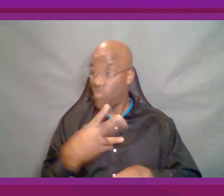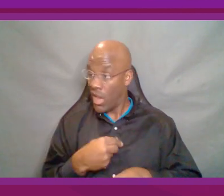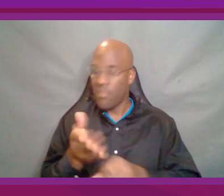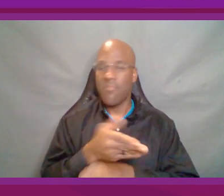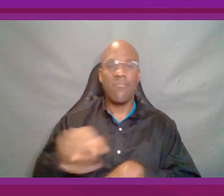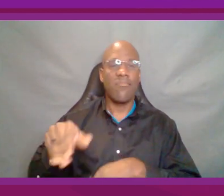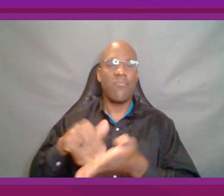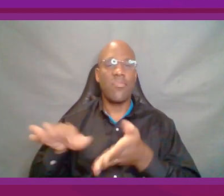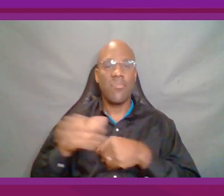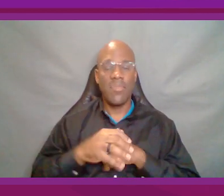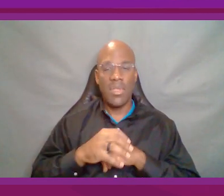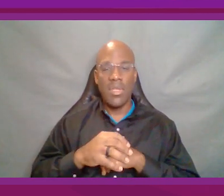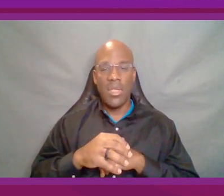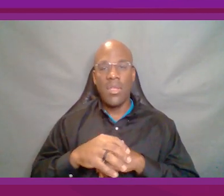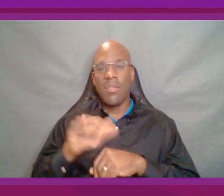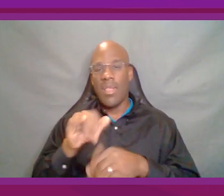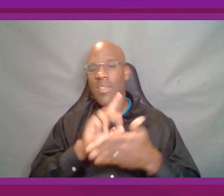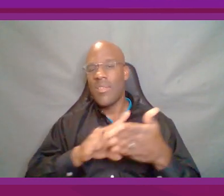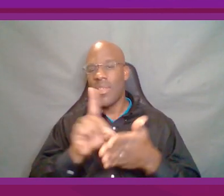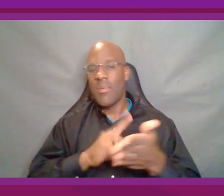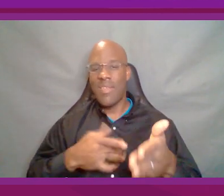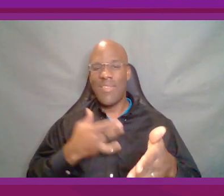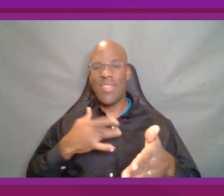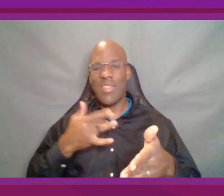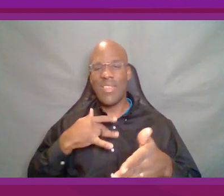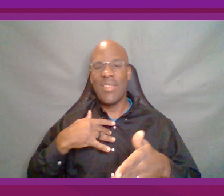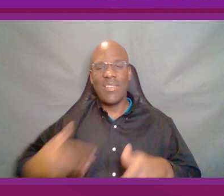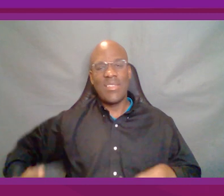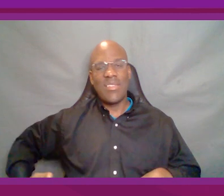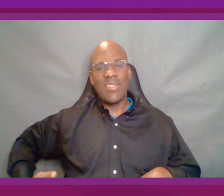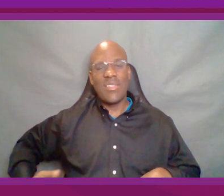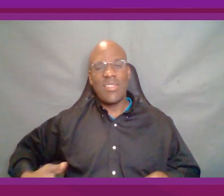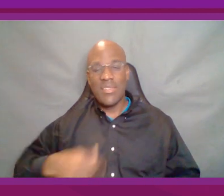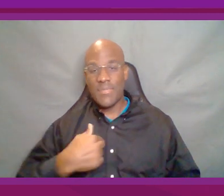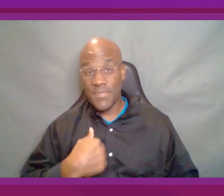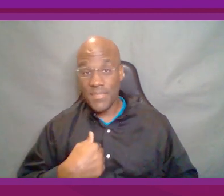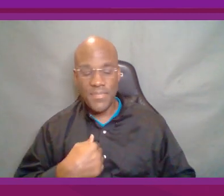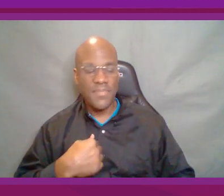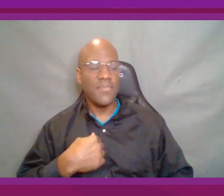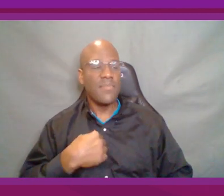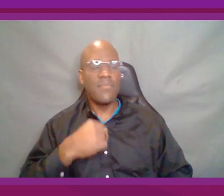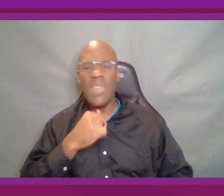because I'm trans, so there was there was a discriminative feeling. I I didn't understand